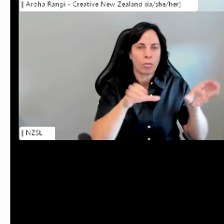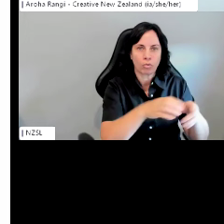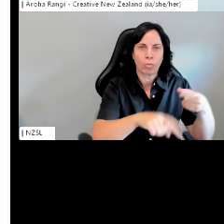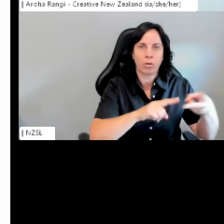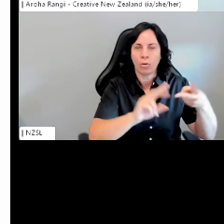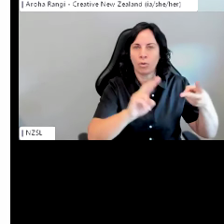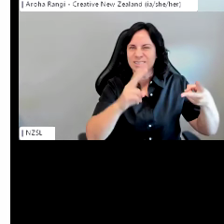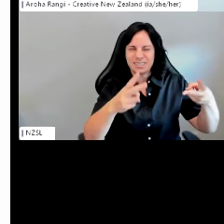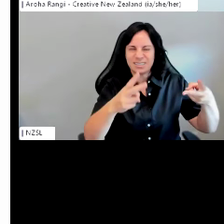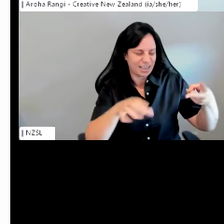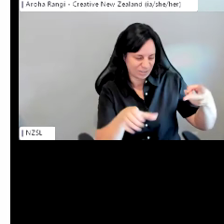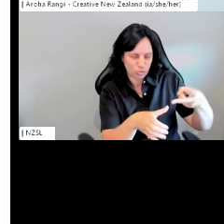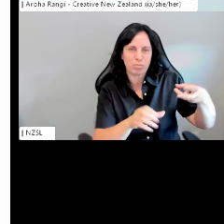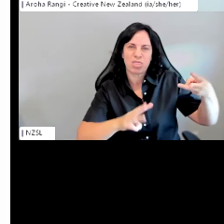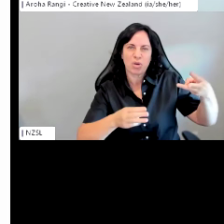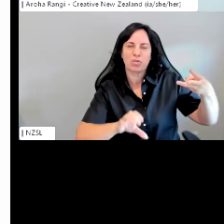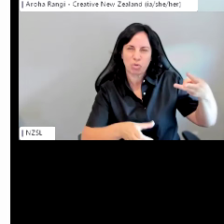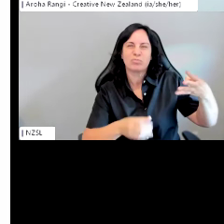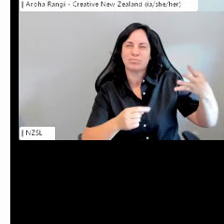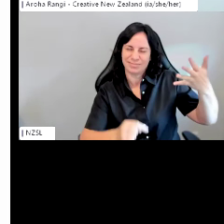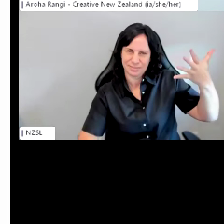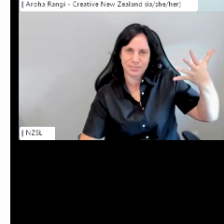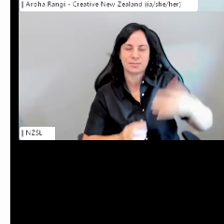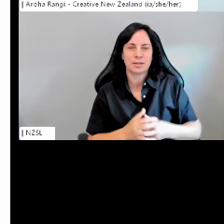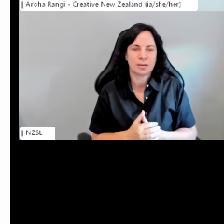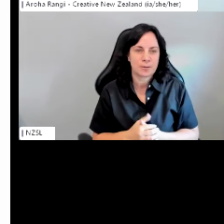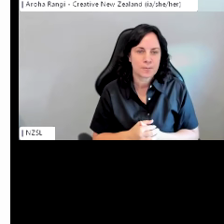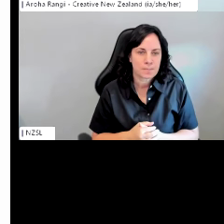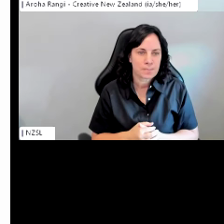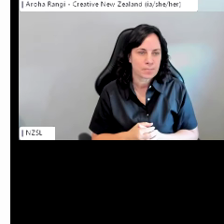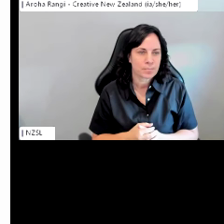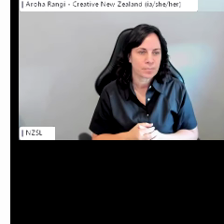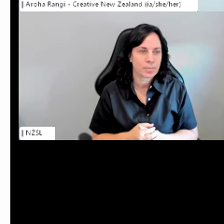might we be able to possibly angle it for this third segment and I if you're looking at something